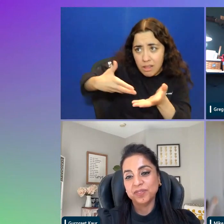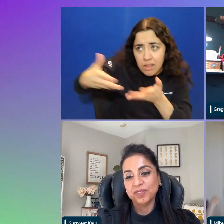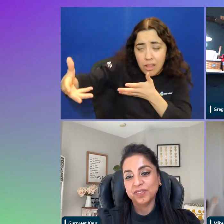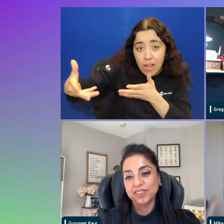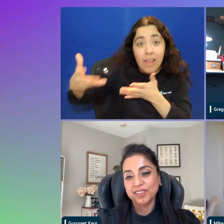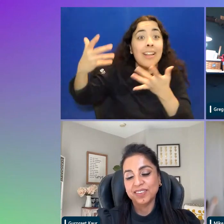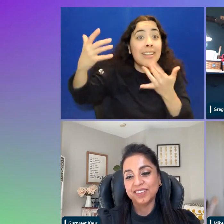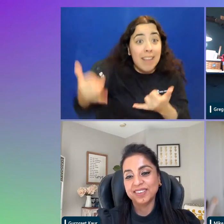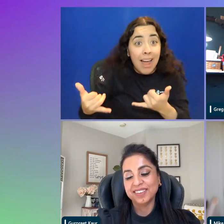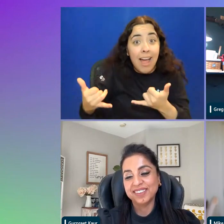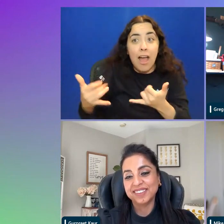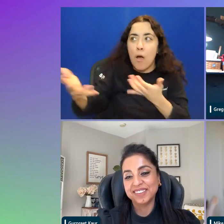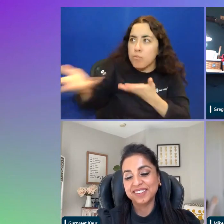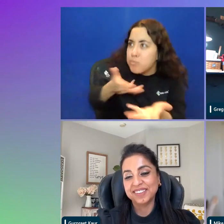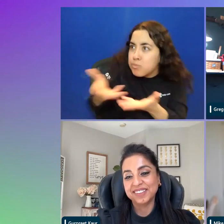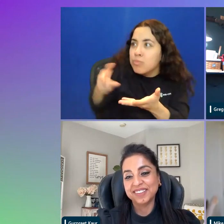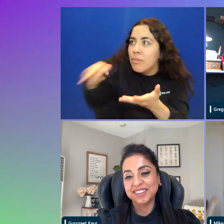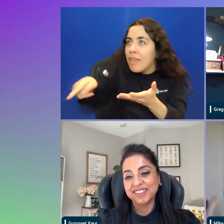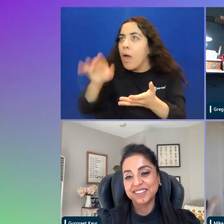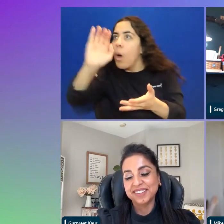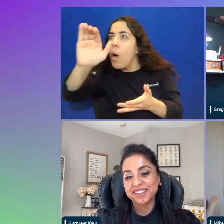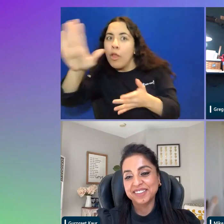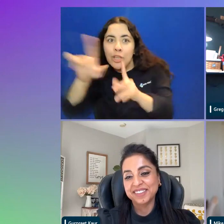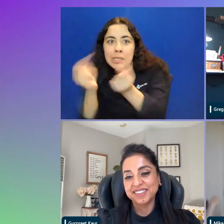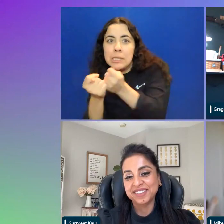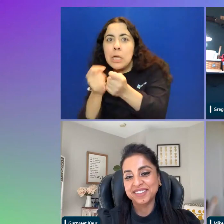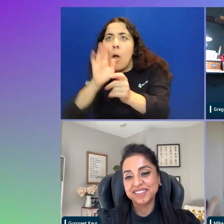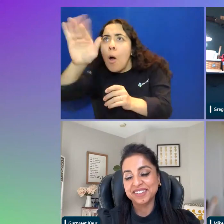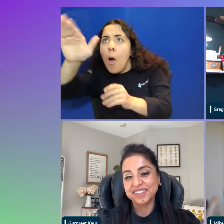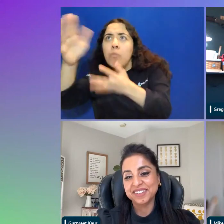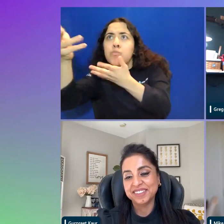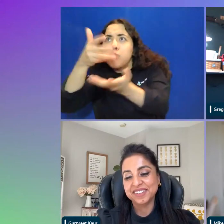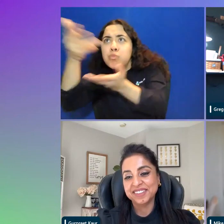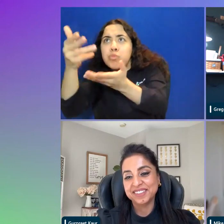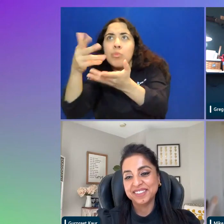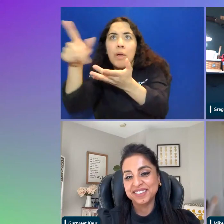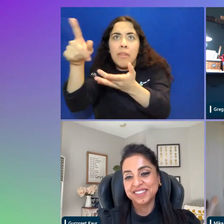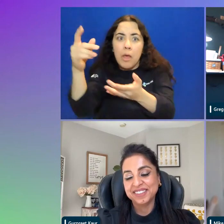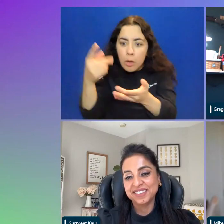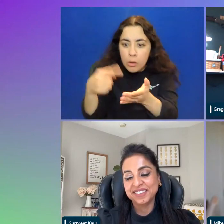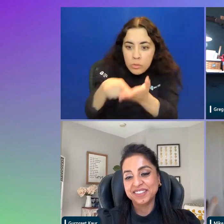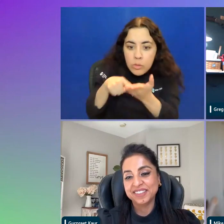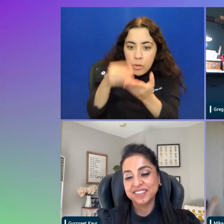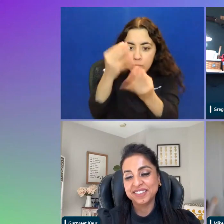their leaders are saying, show me the data. So that was a really insightful lesson when I went, wow, it wasn't so much